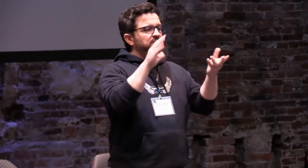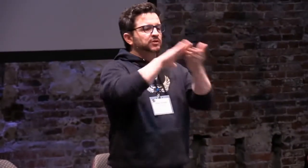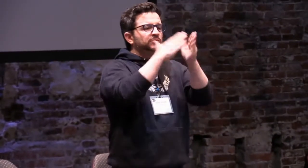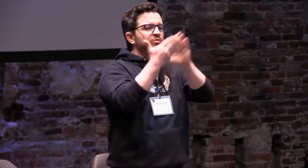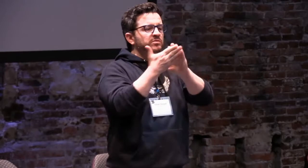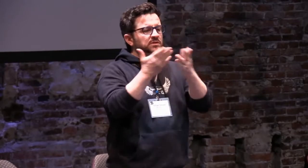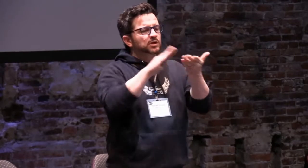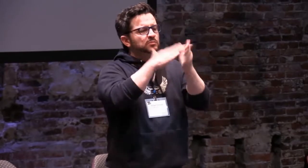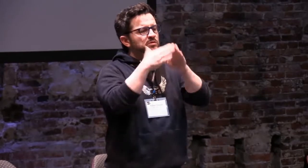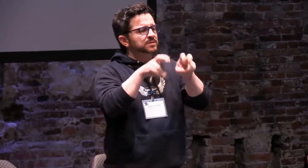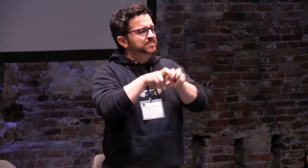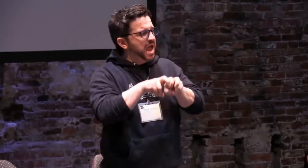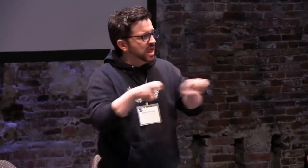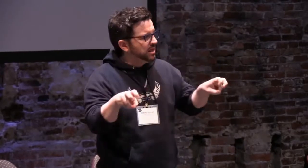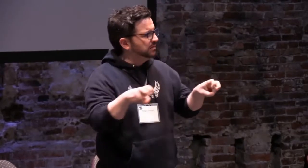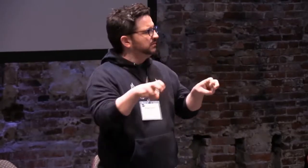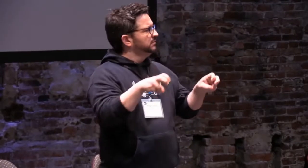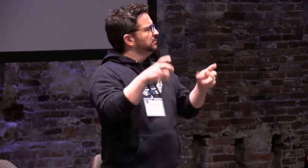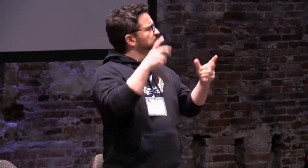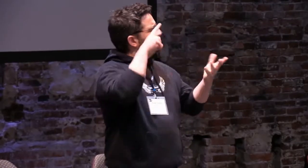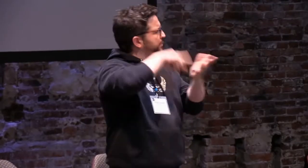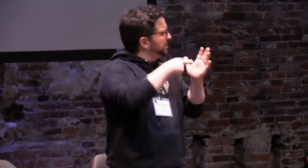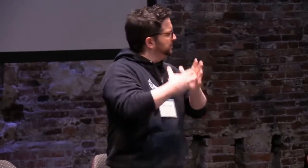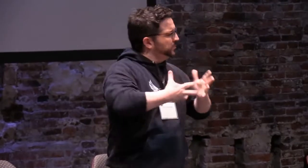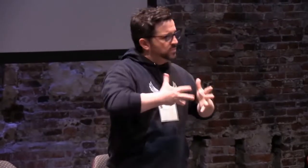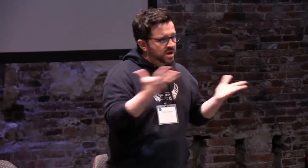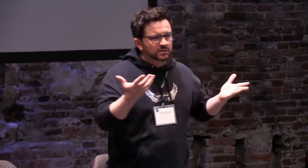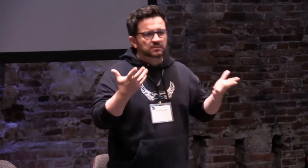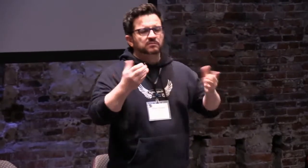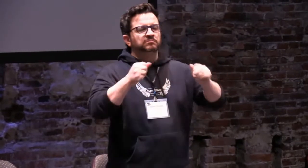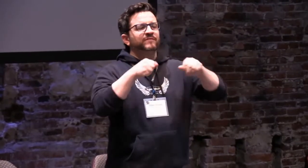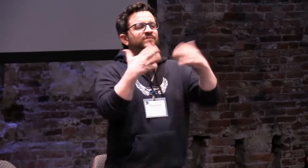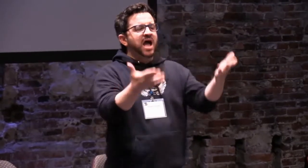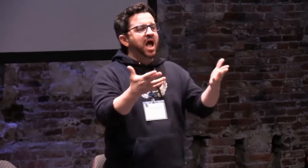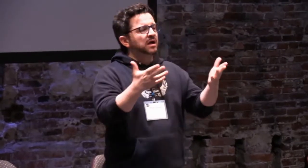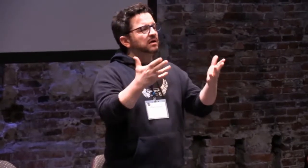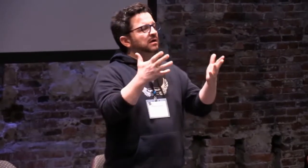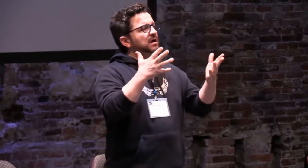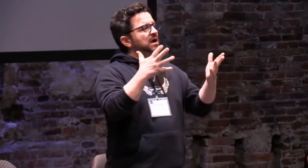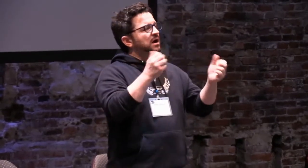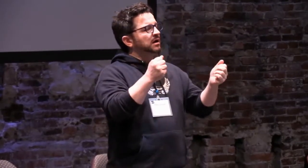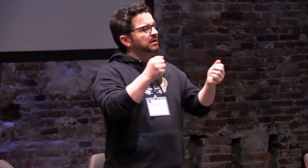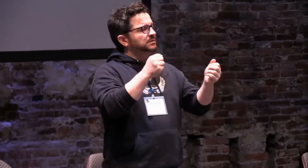Well this is gonna be the first panel for this weekend. And the purpose of this panel